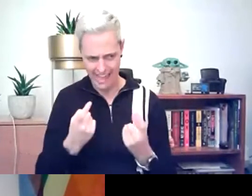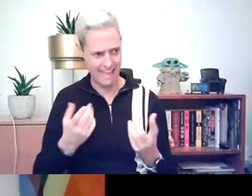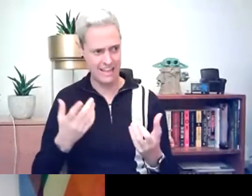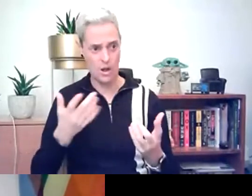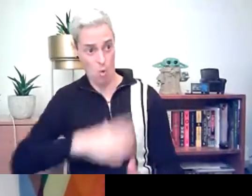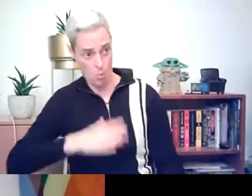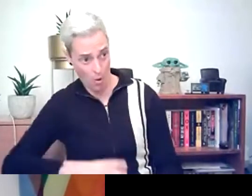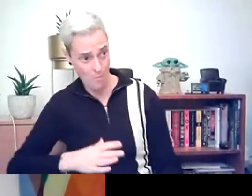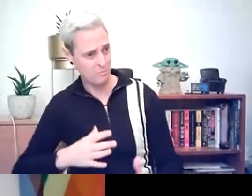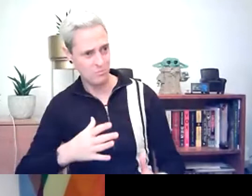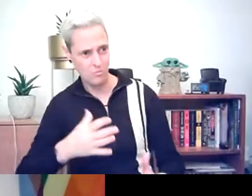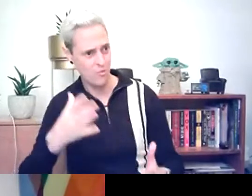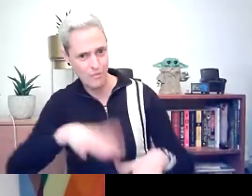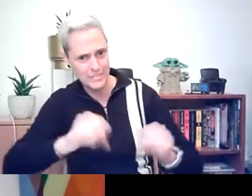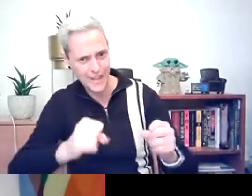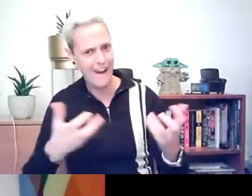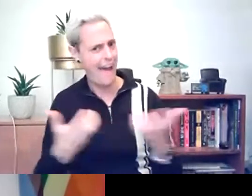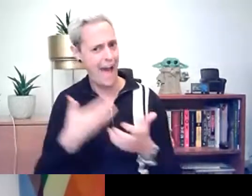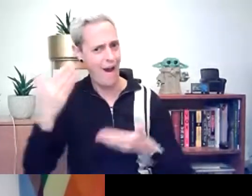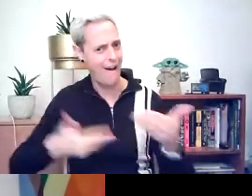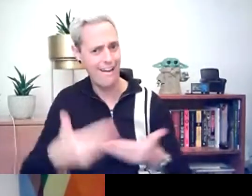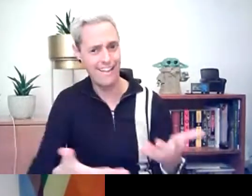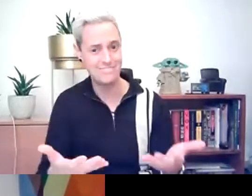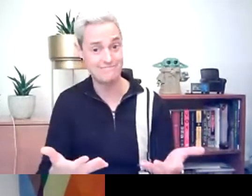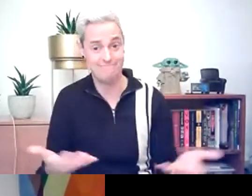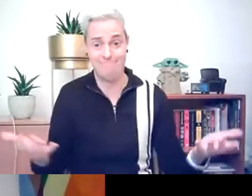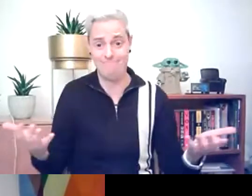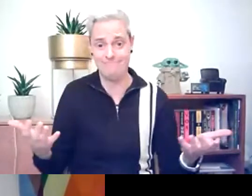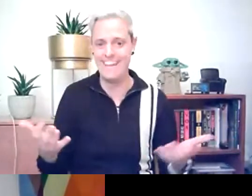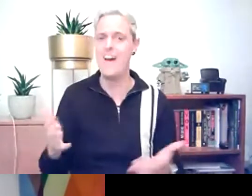18:27:54 Yeah, I guess so there's all sort of usual stuff that I can just talk to people